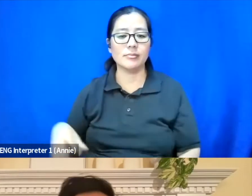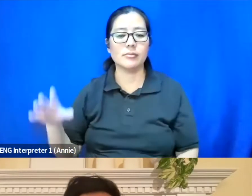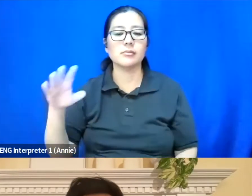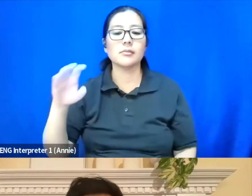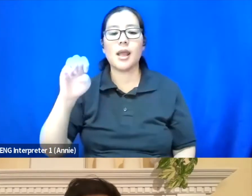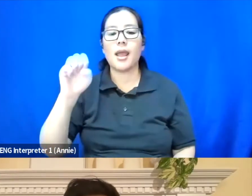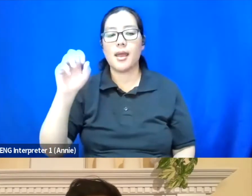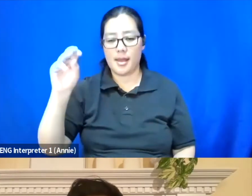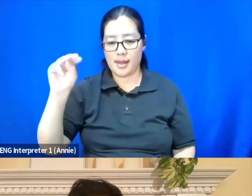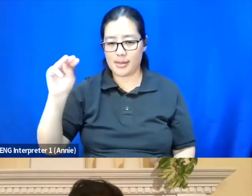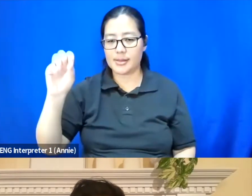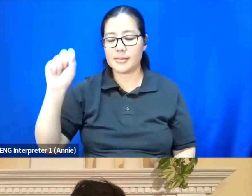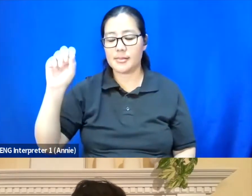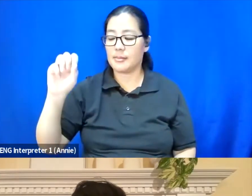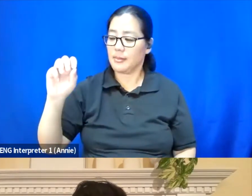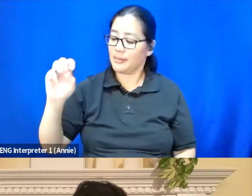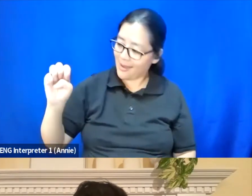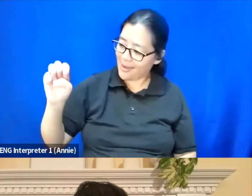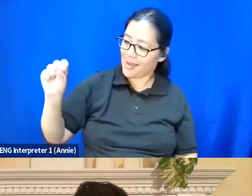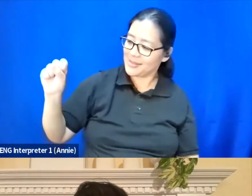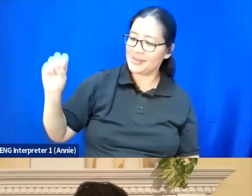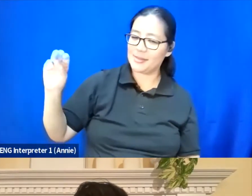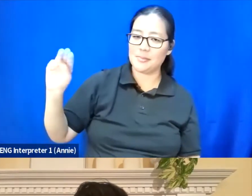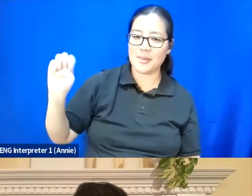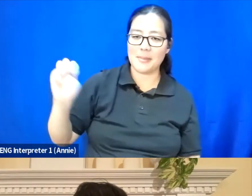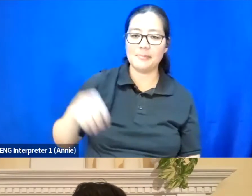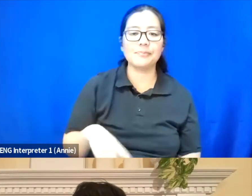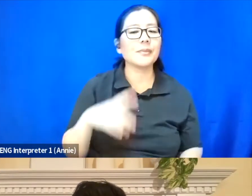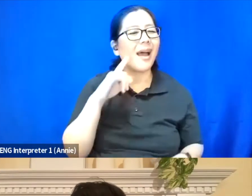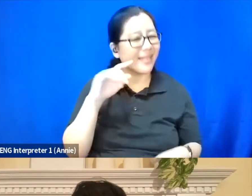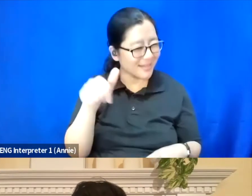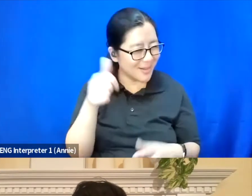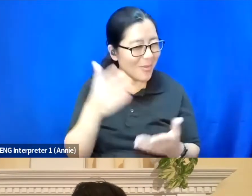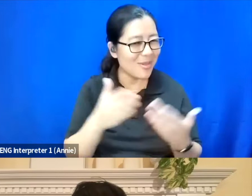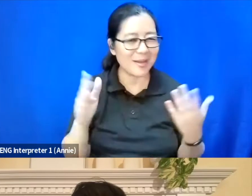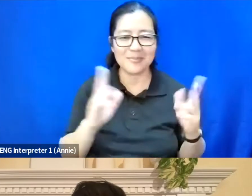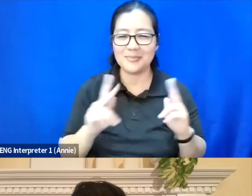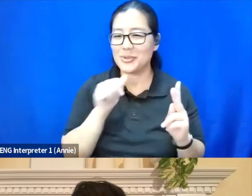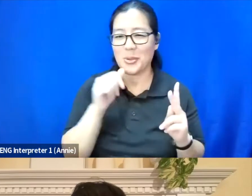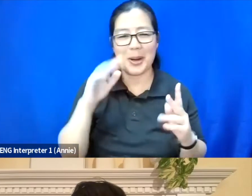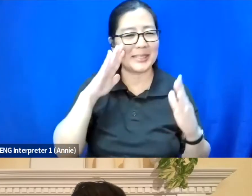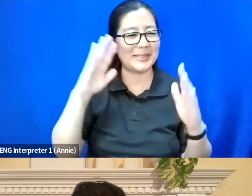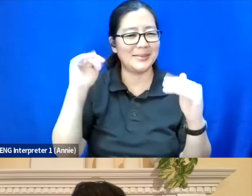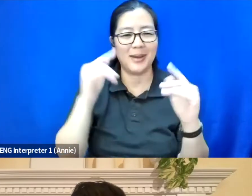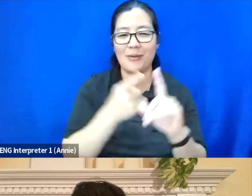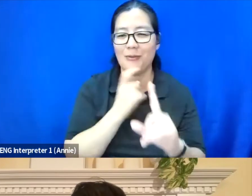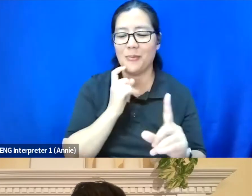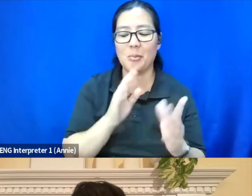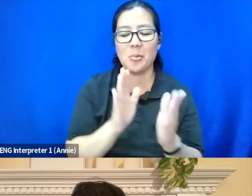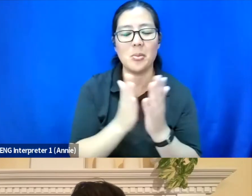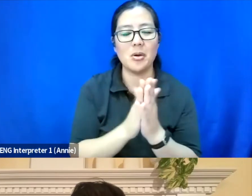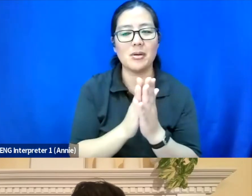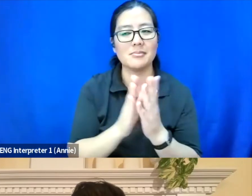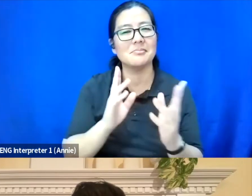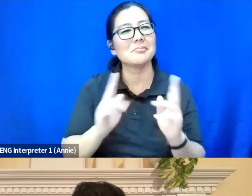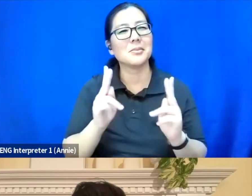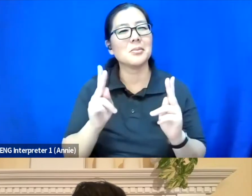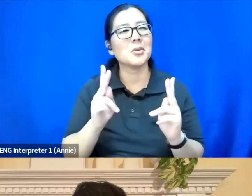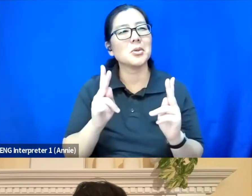It's like my mom -- some disability -- you know, my cats -- and disability. Don't you love cake?